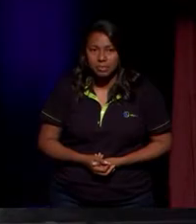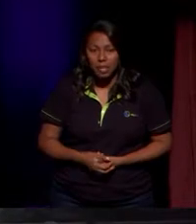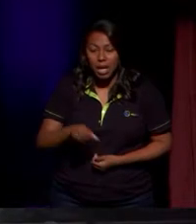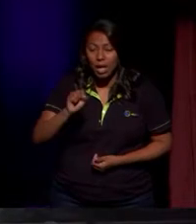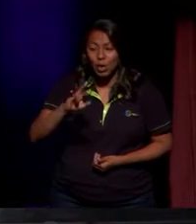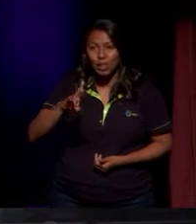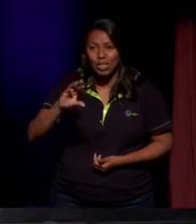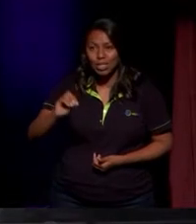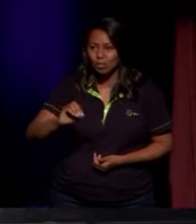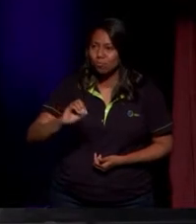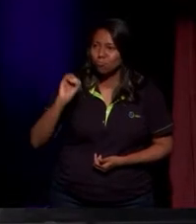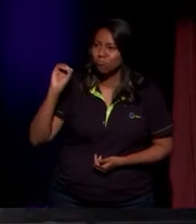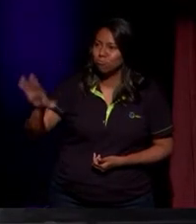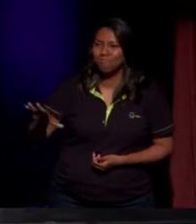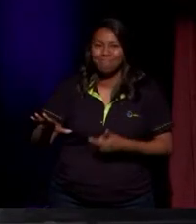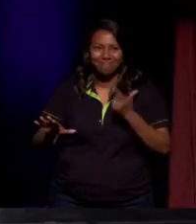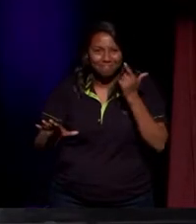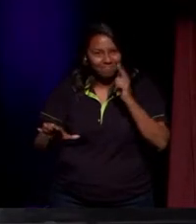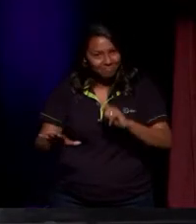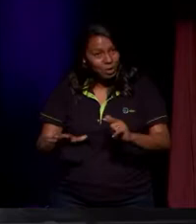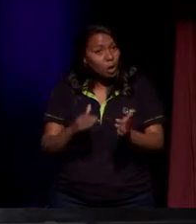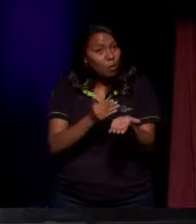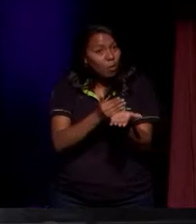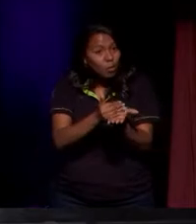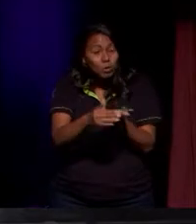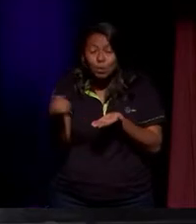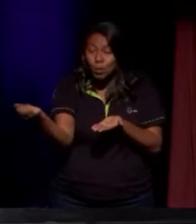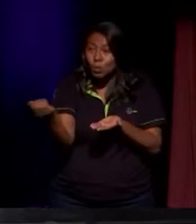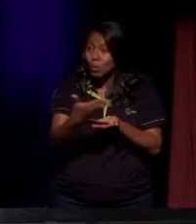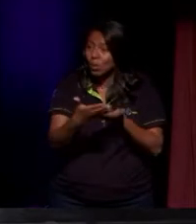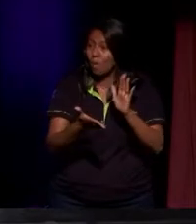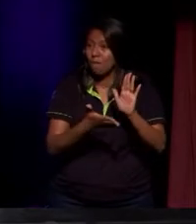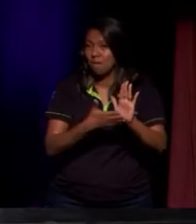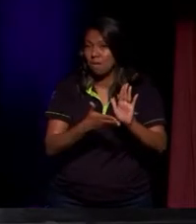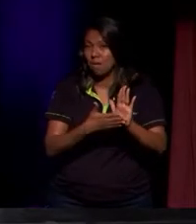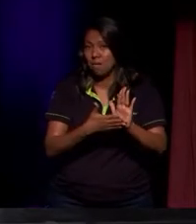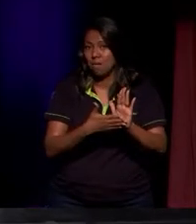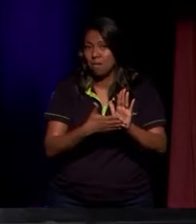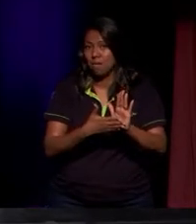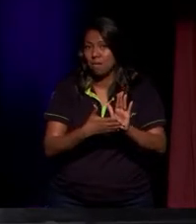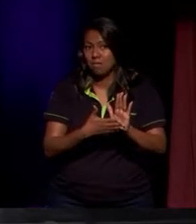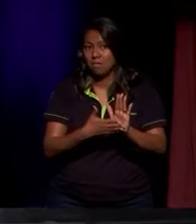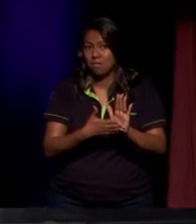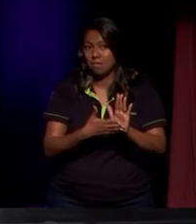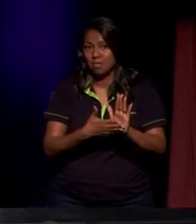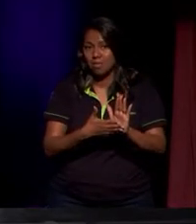and a new agenda begins within Lebanese society.